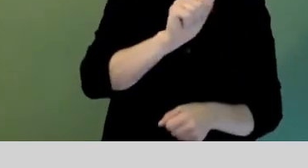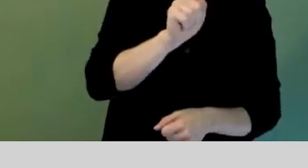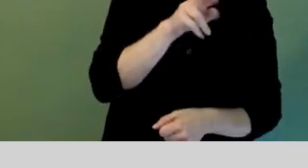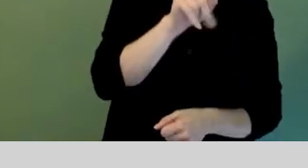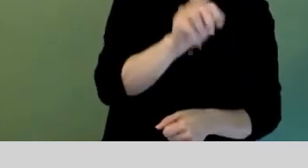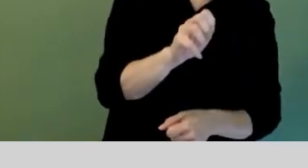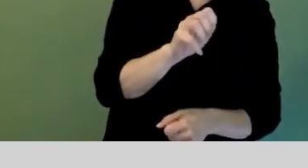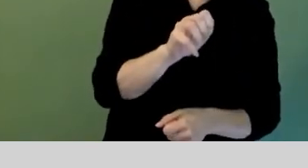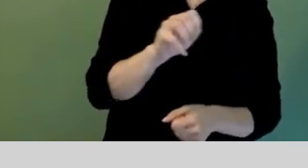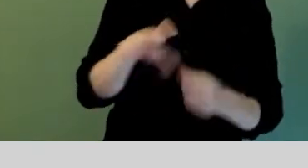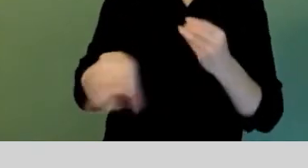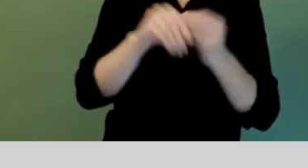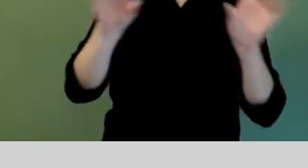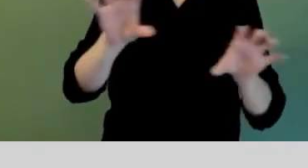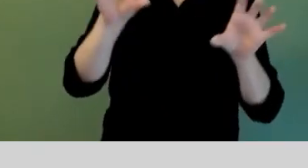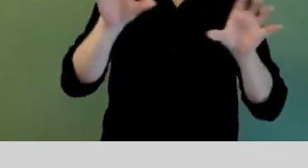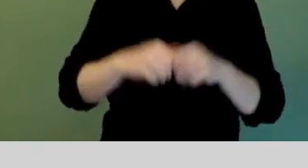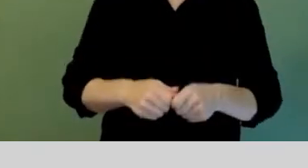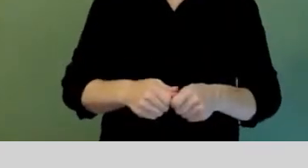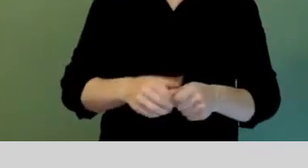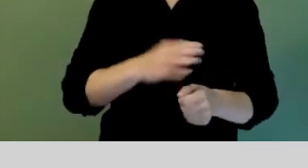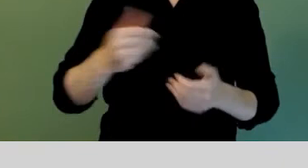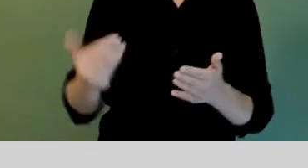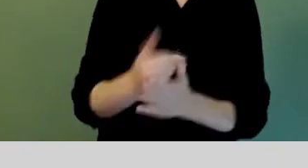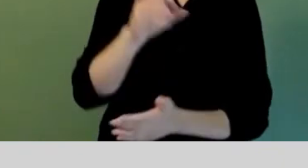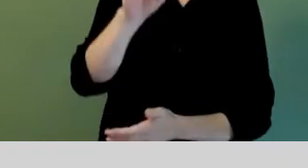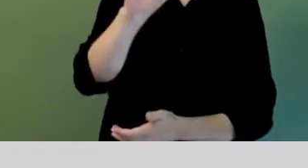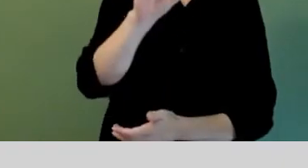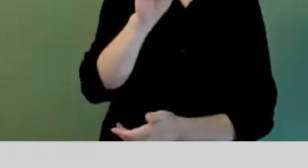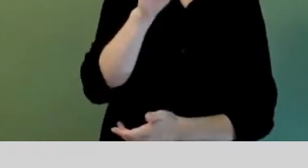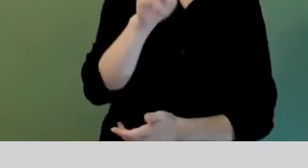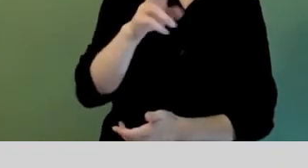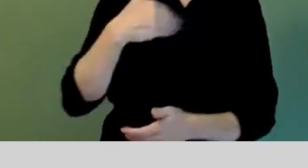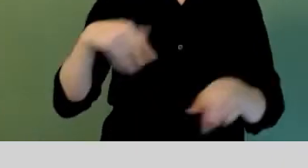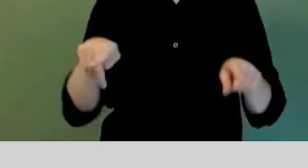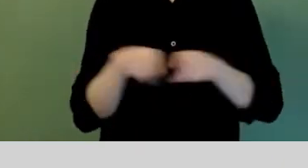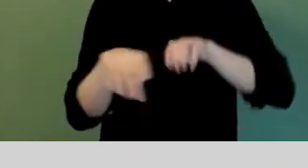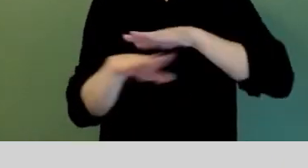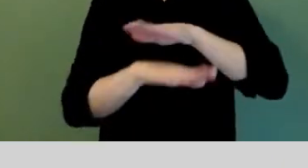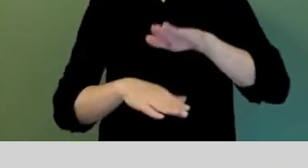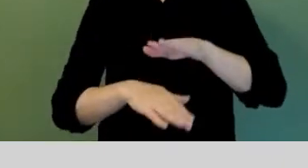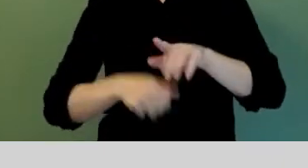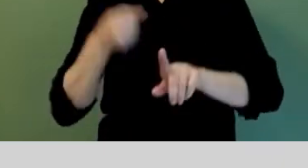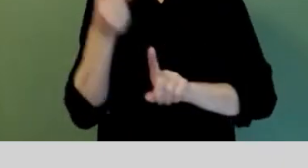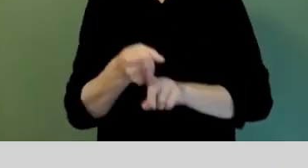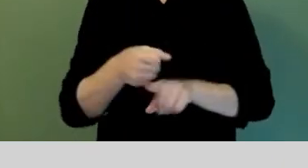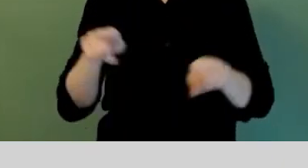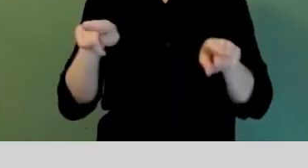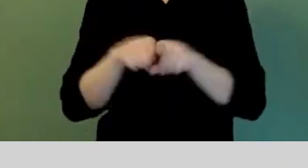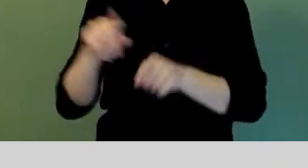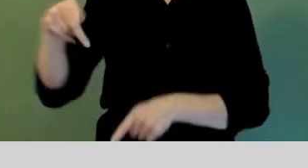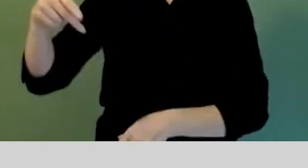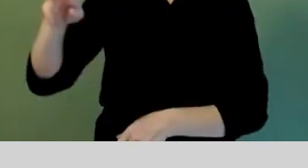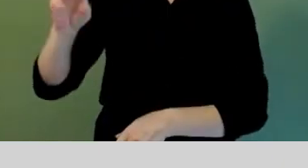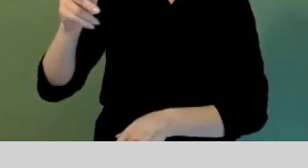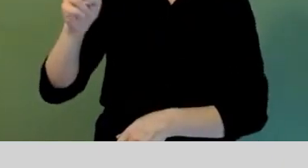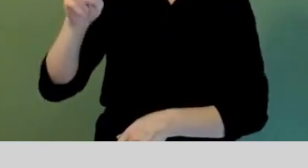And our new decorator has the same basic effect as Python's property getters. Decorators and Pythons model